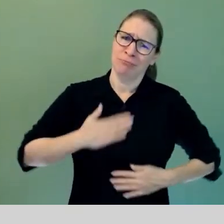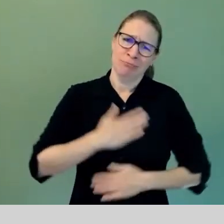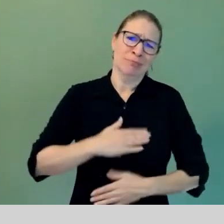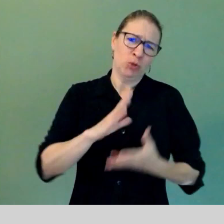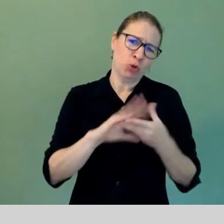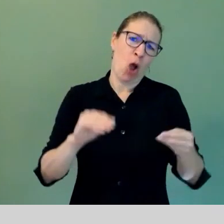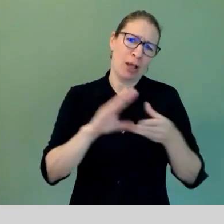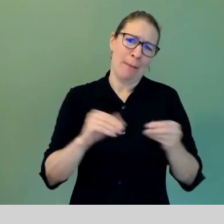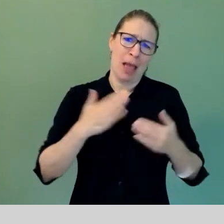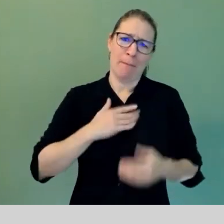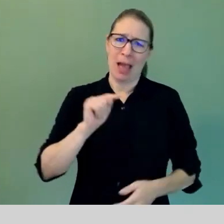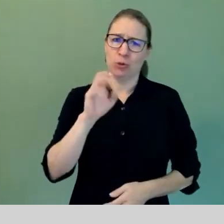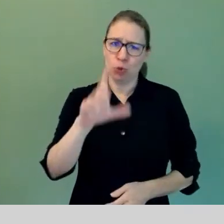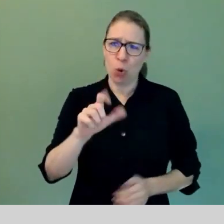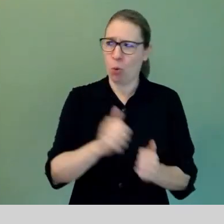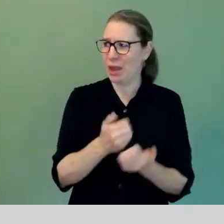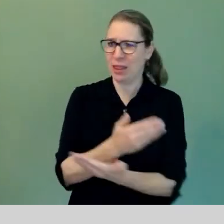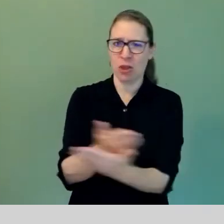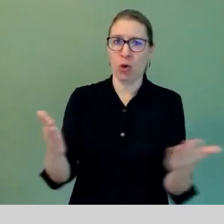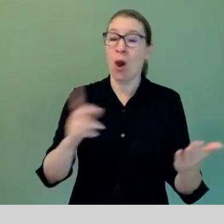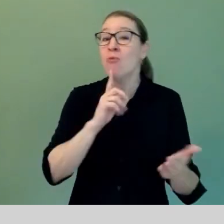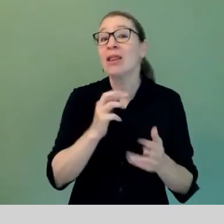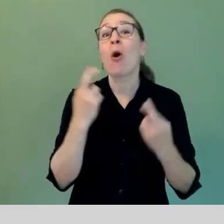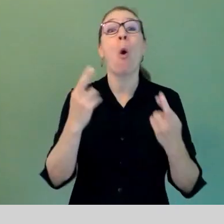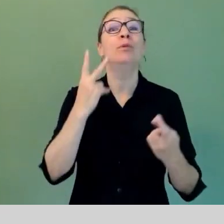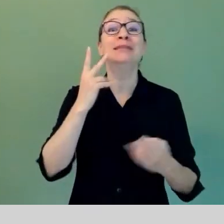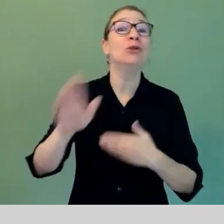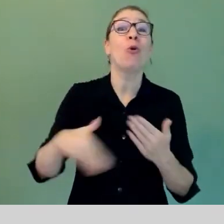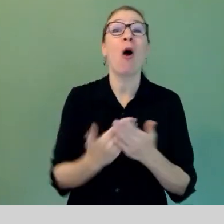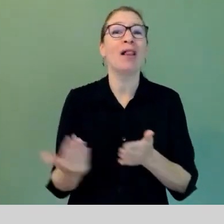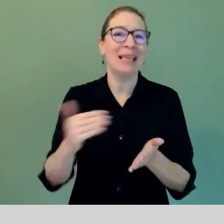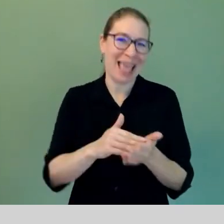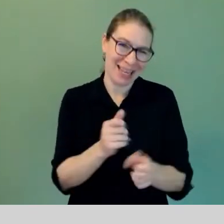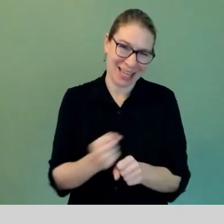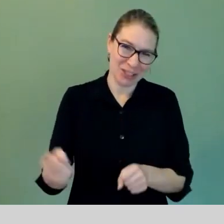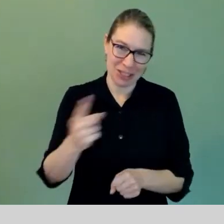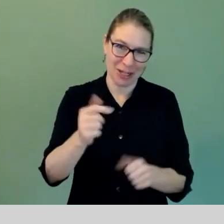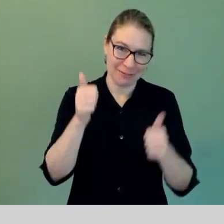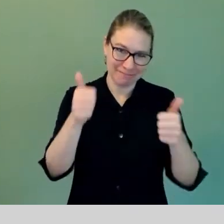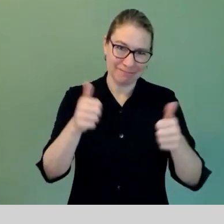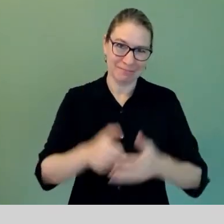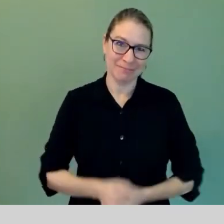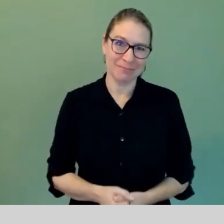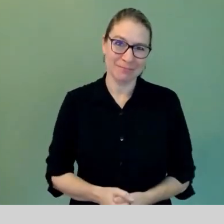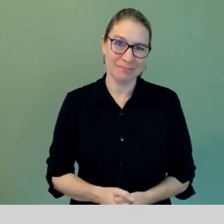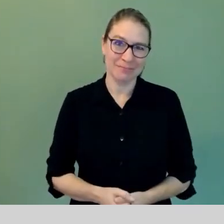It's been a pleasure talking about this tool with all of you. I really hope to see you all again next year.